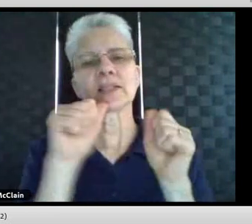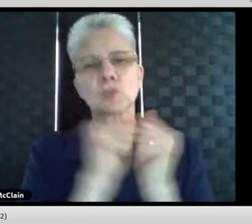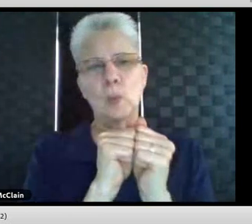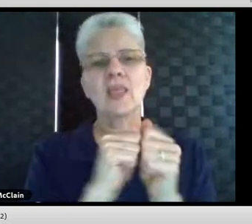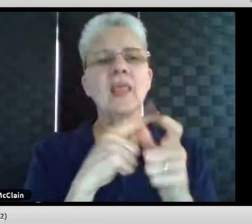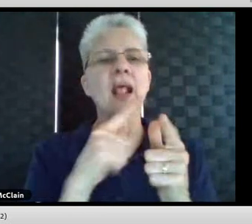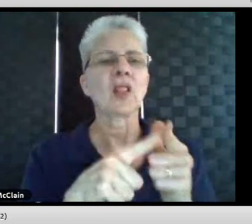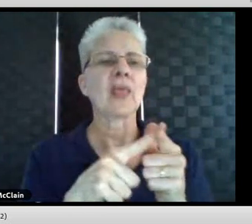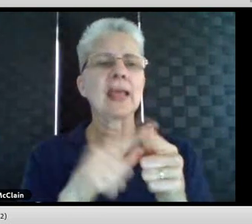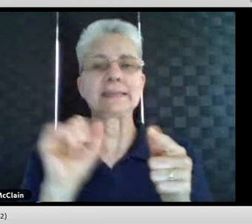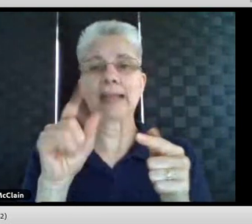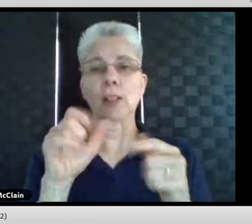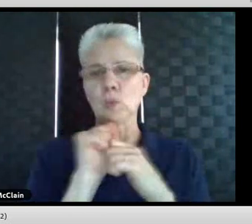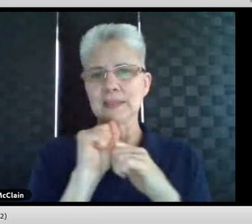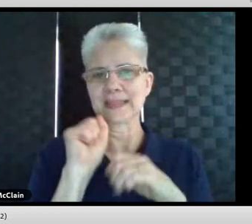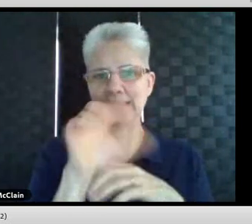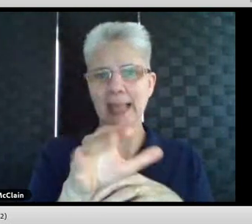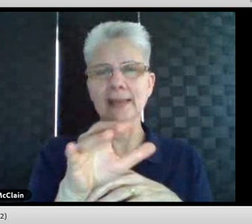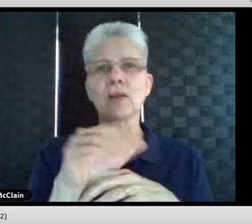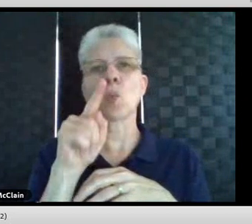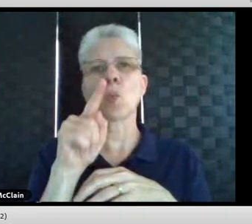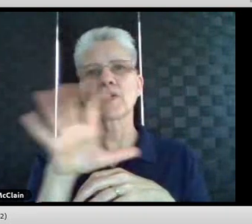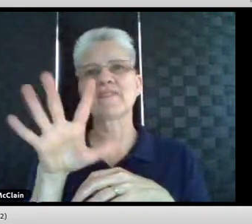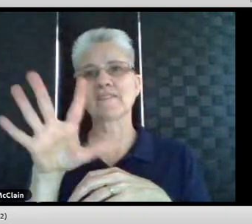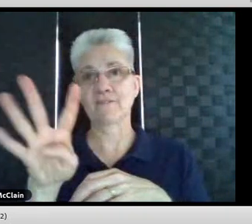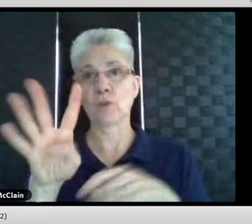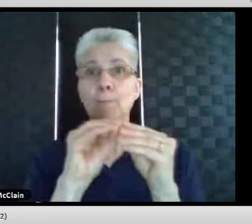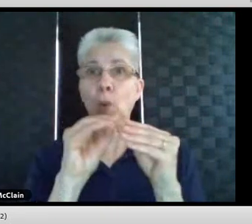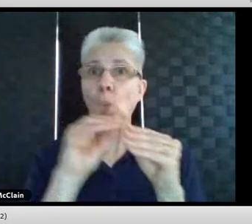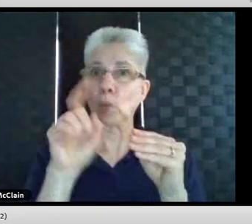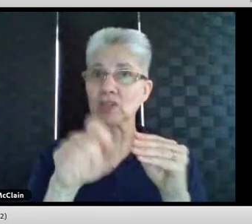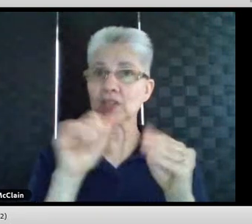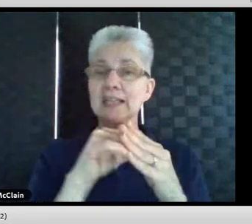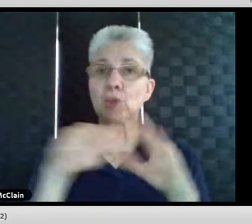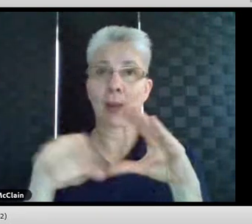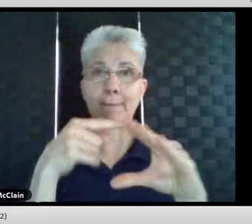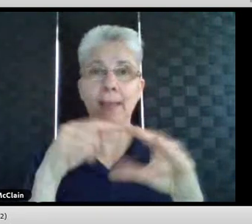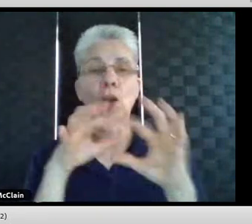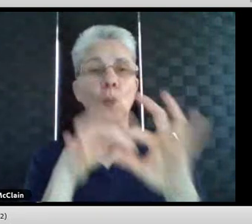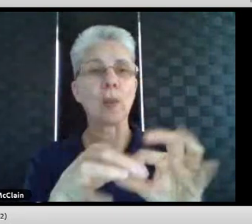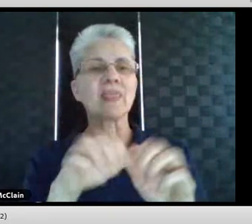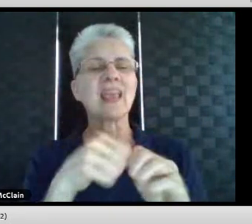and then Taylor is going to send you about 154 more in your e-mail along with the other links.